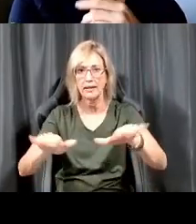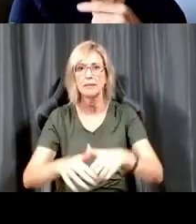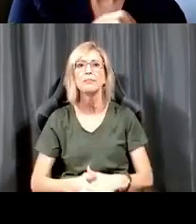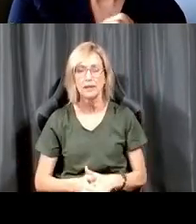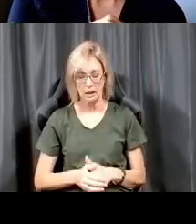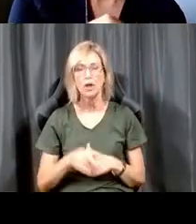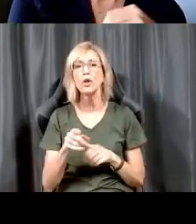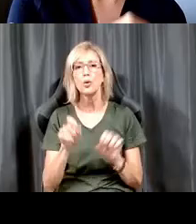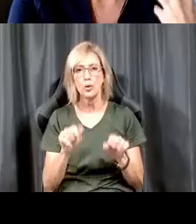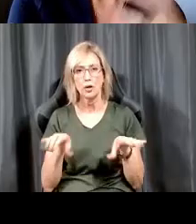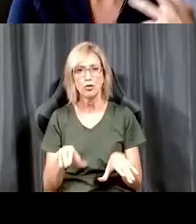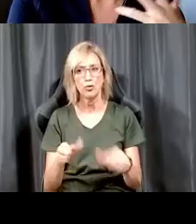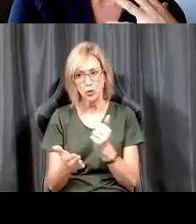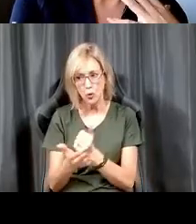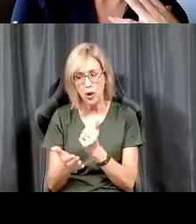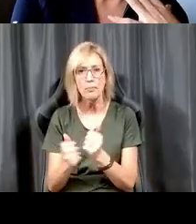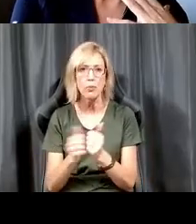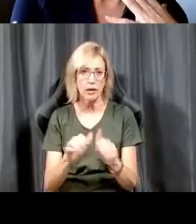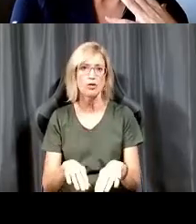stimulate and give them the feedback they need.